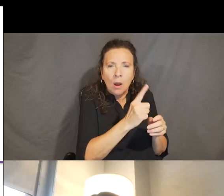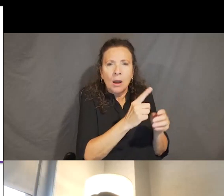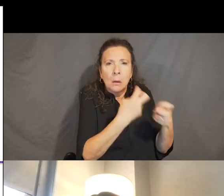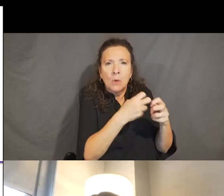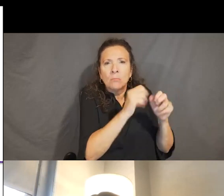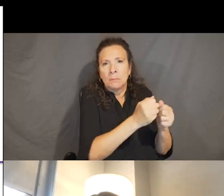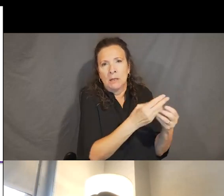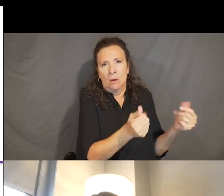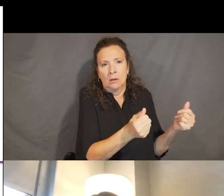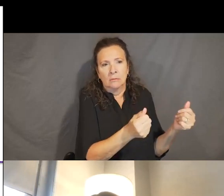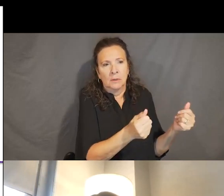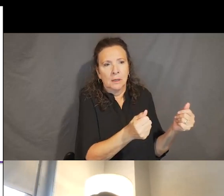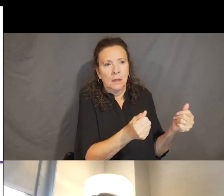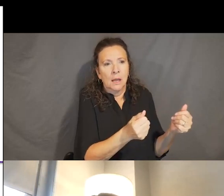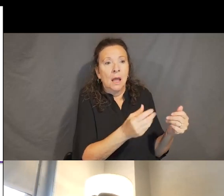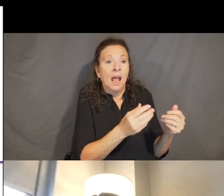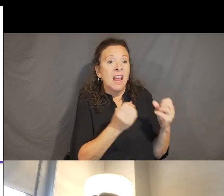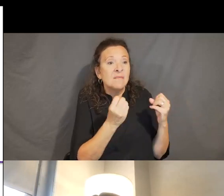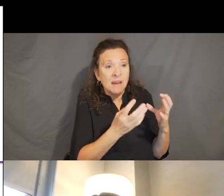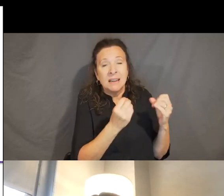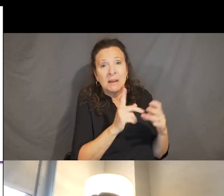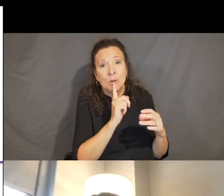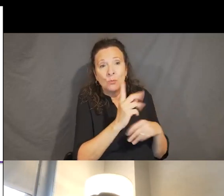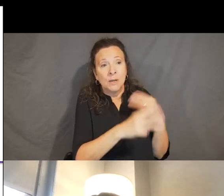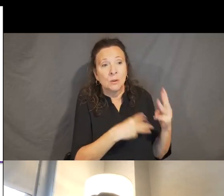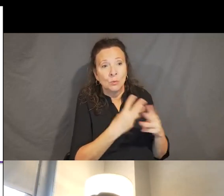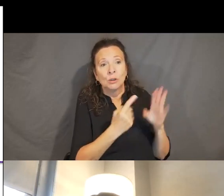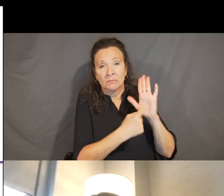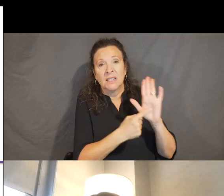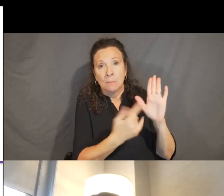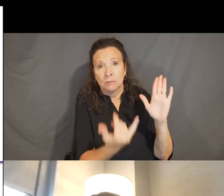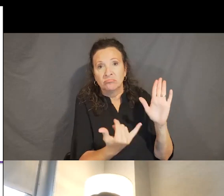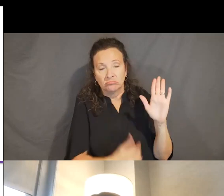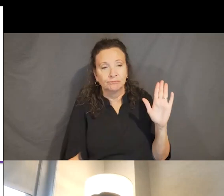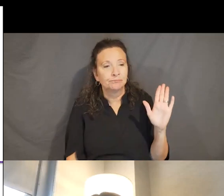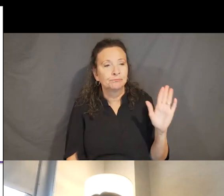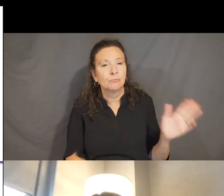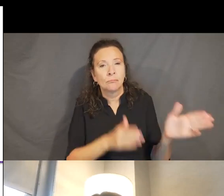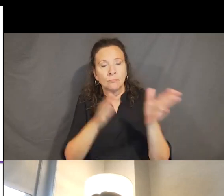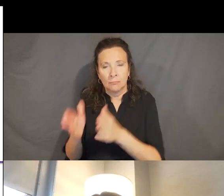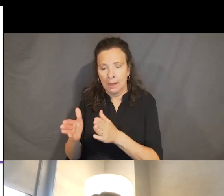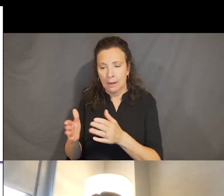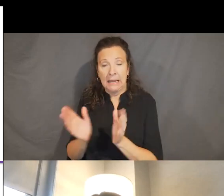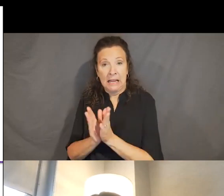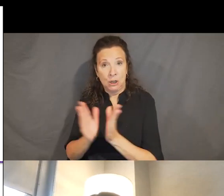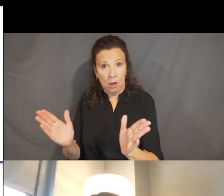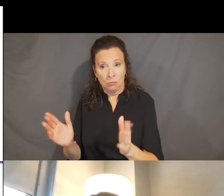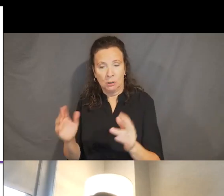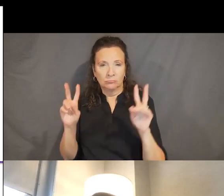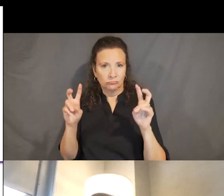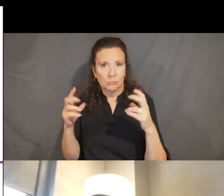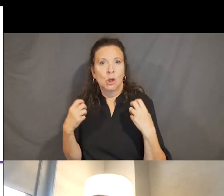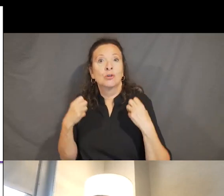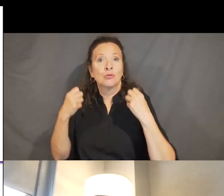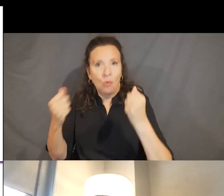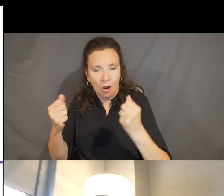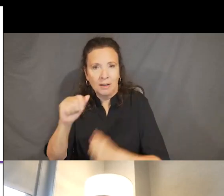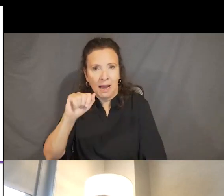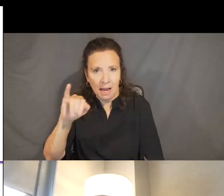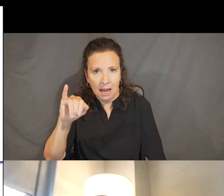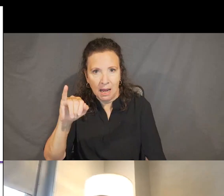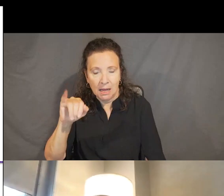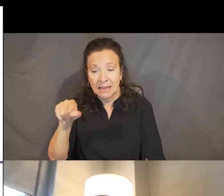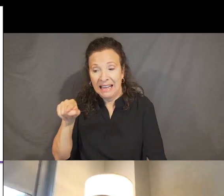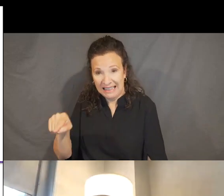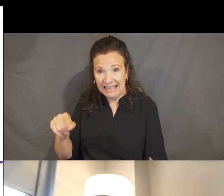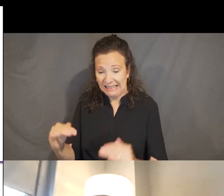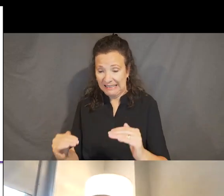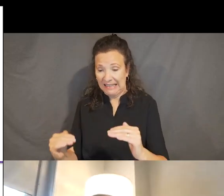today. In contrast, general or strong AI is equal or better to human intelligence,